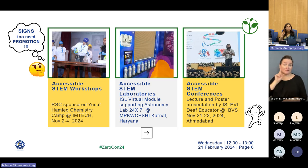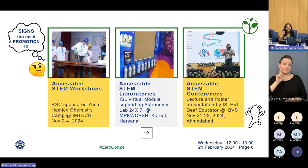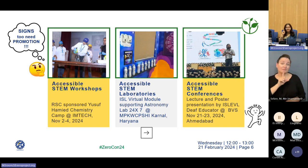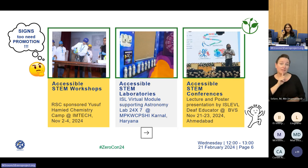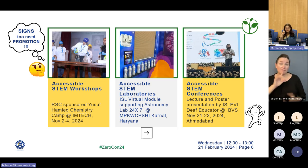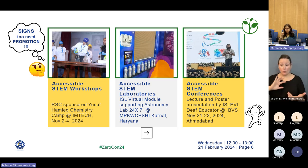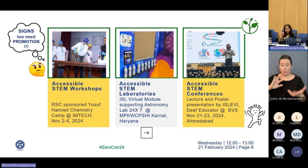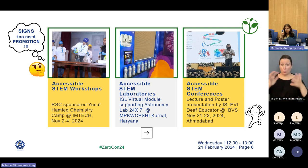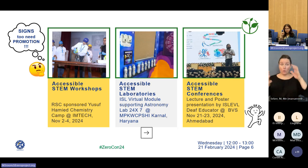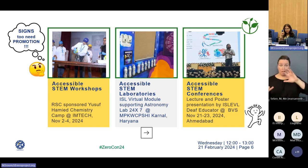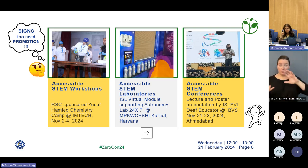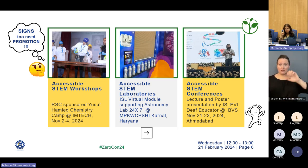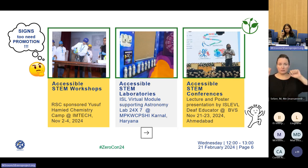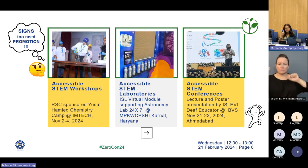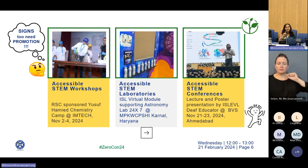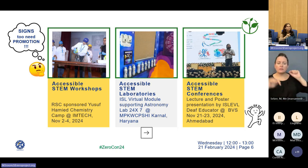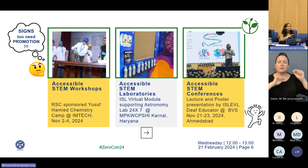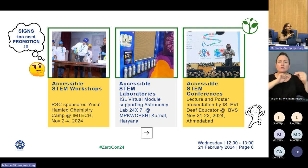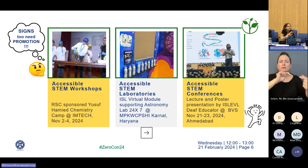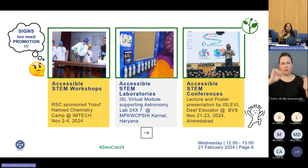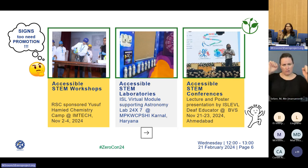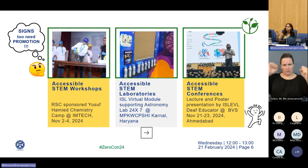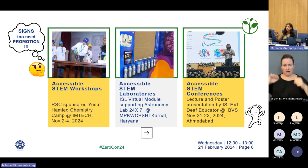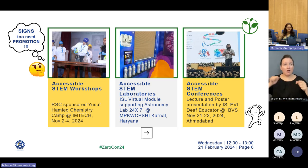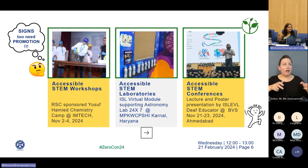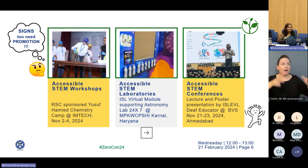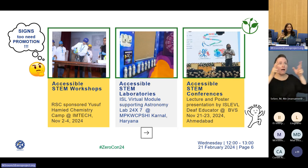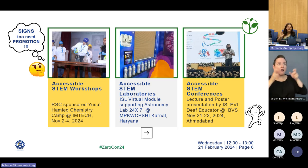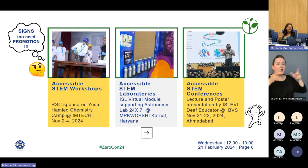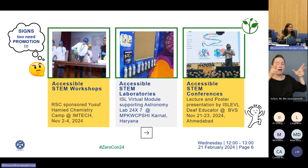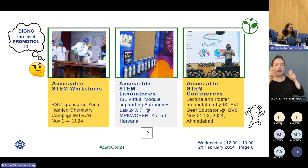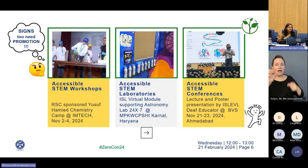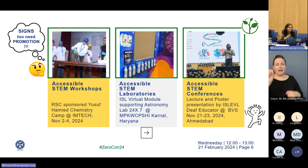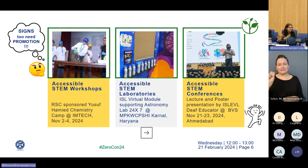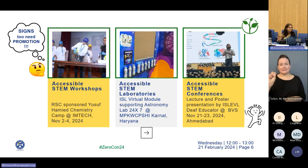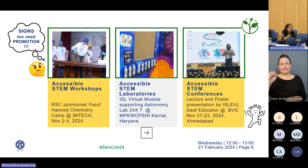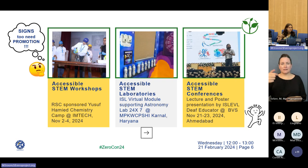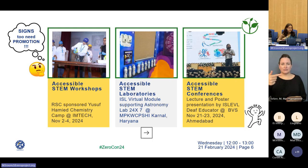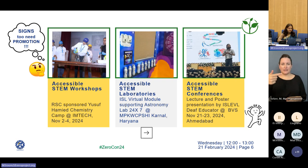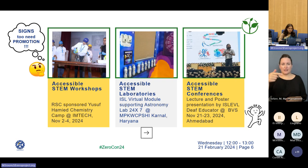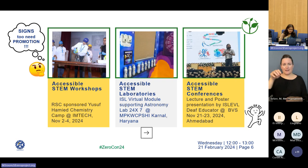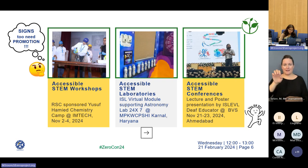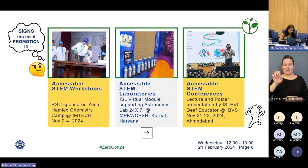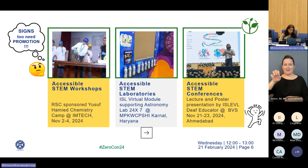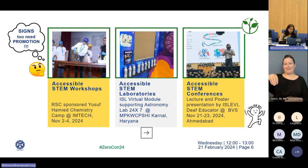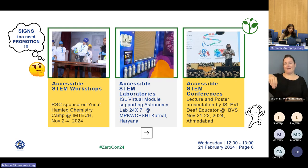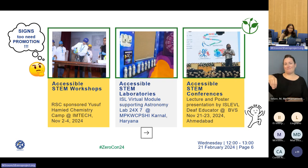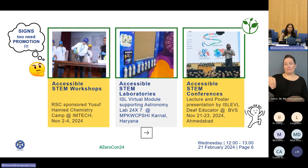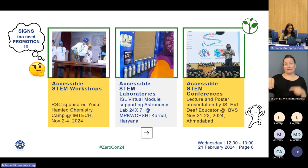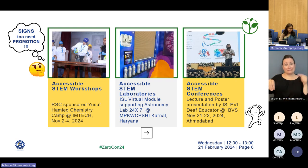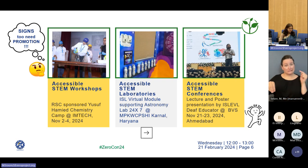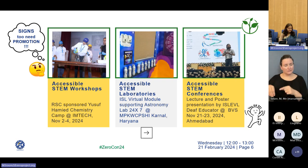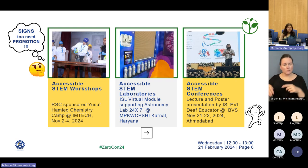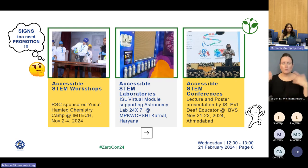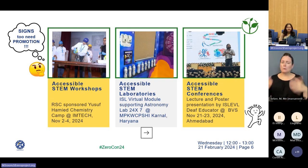If we cannot do it with stem, we can probably not do it with any other thing. So, with this,